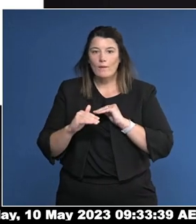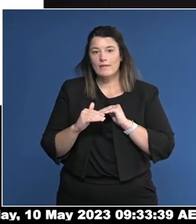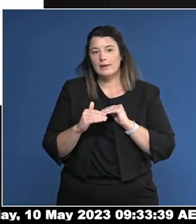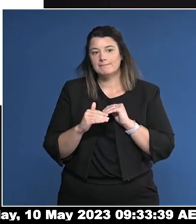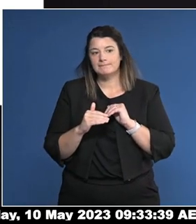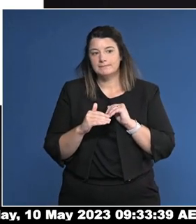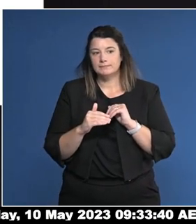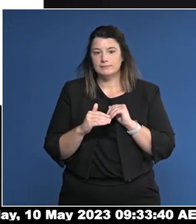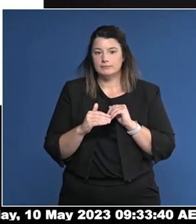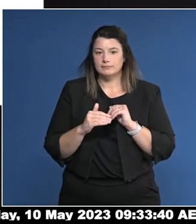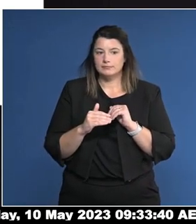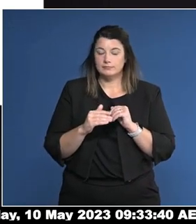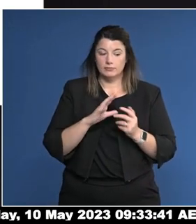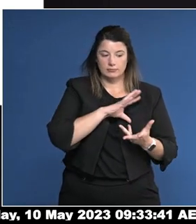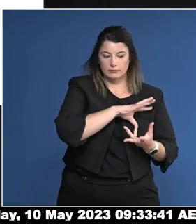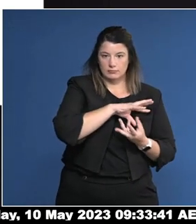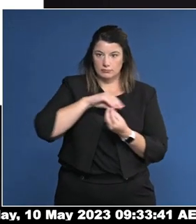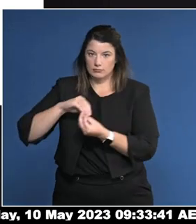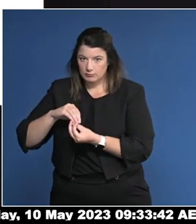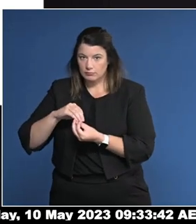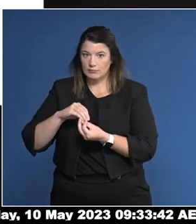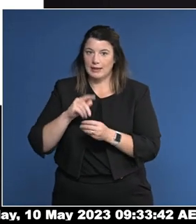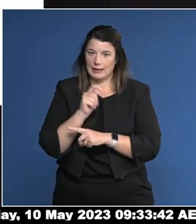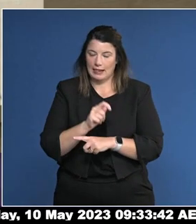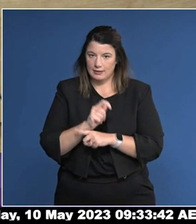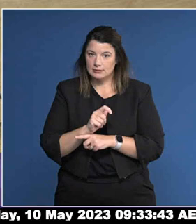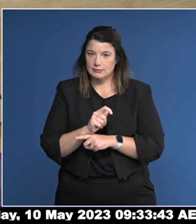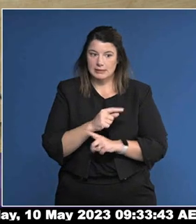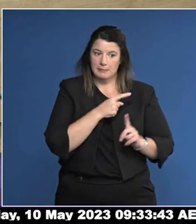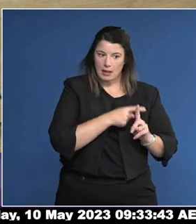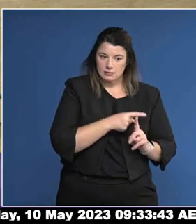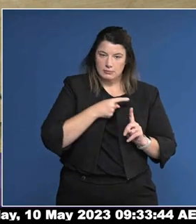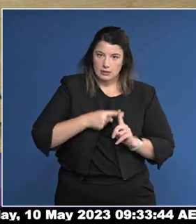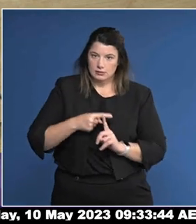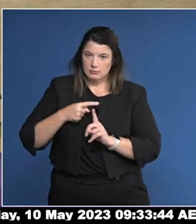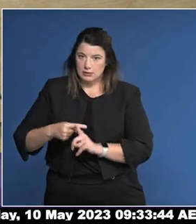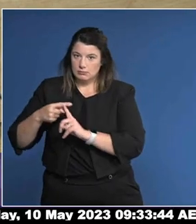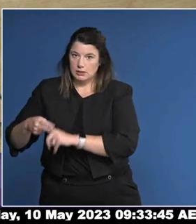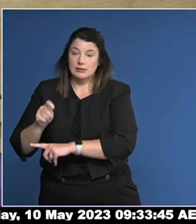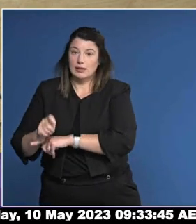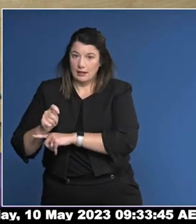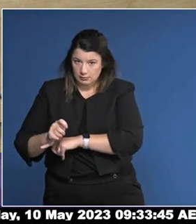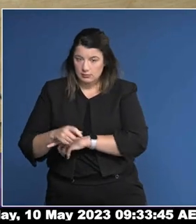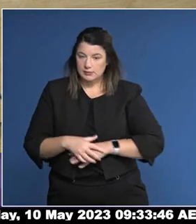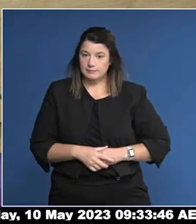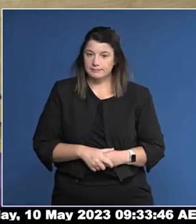cumulative neglect. So, if I can take you to paragraph 29 of your statement. Yes.